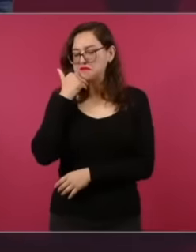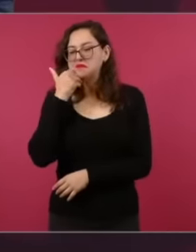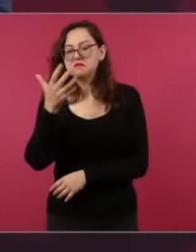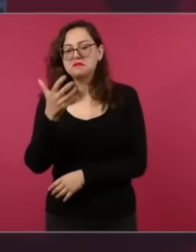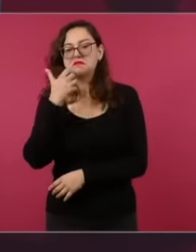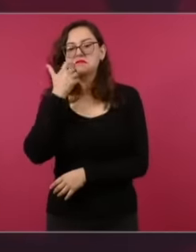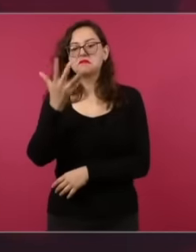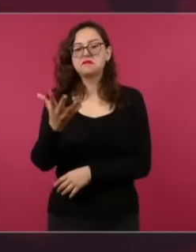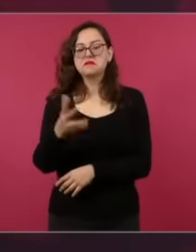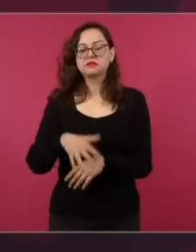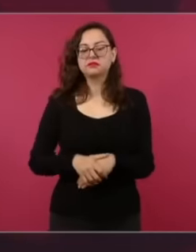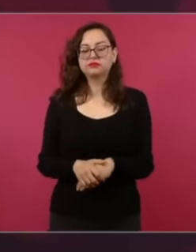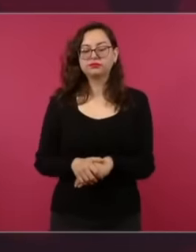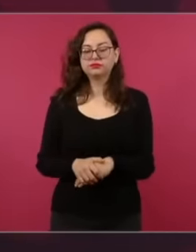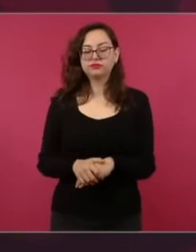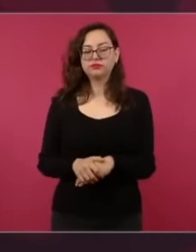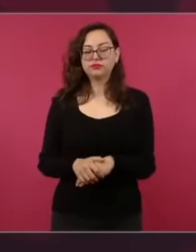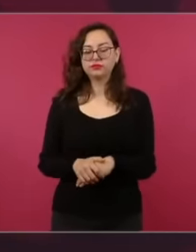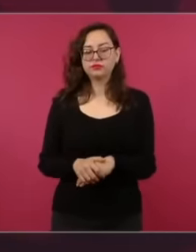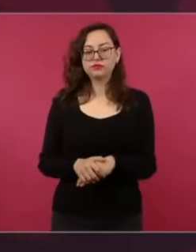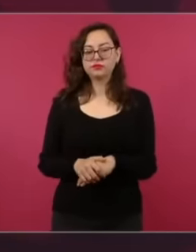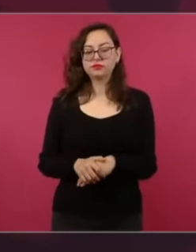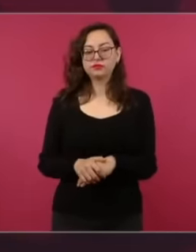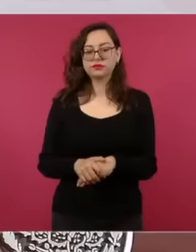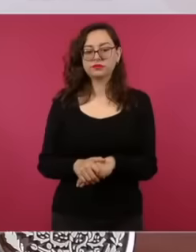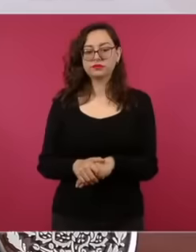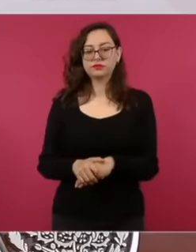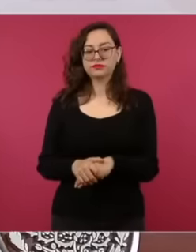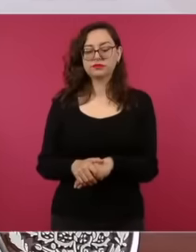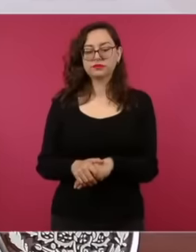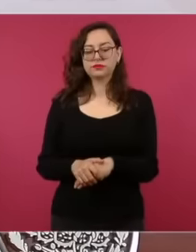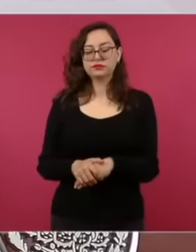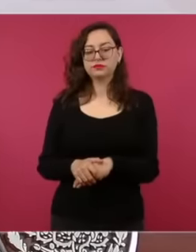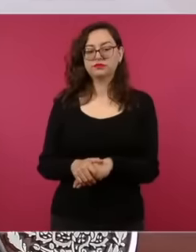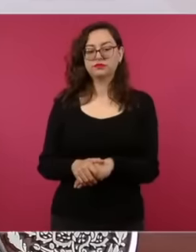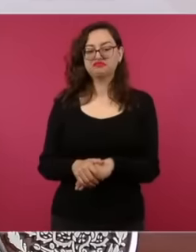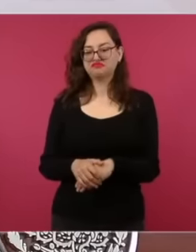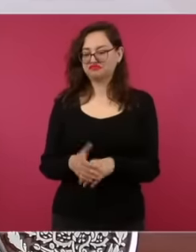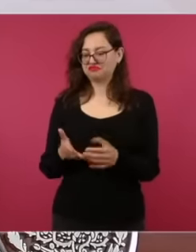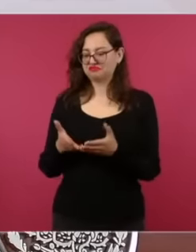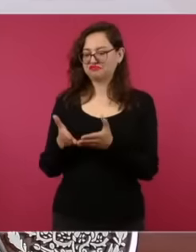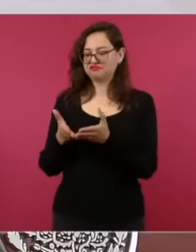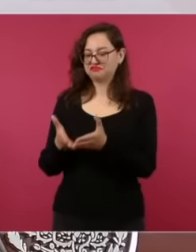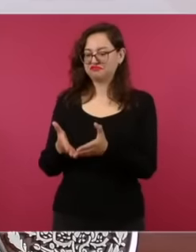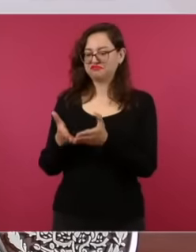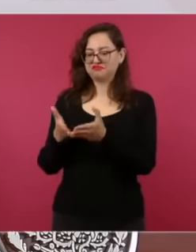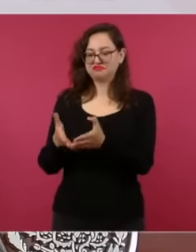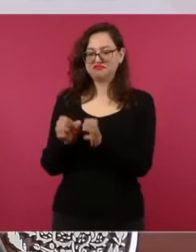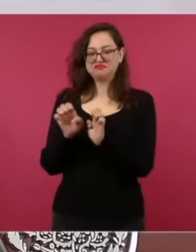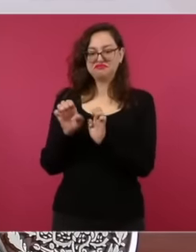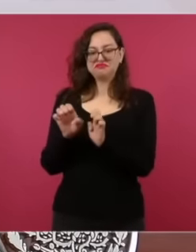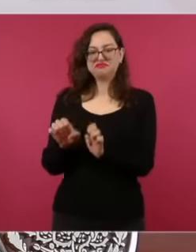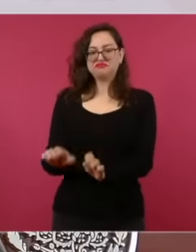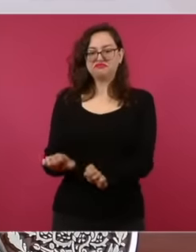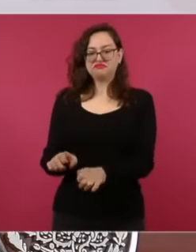a yacht and a